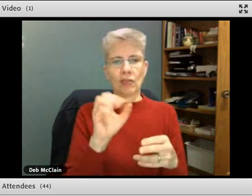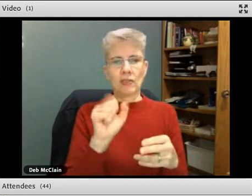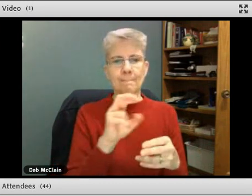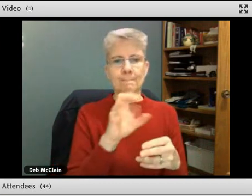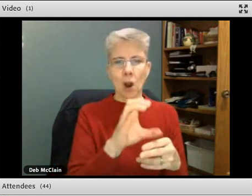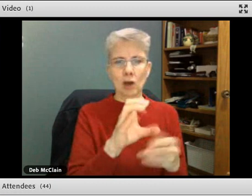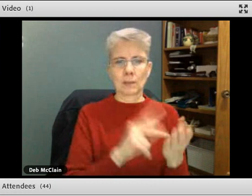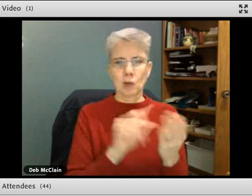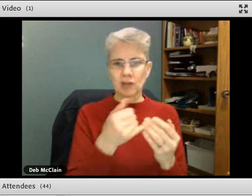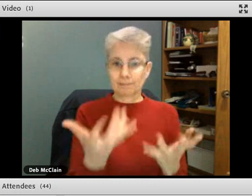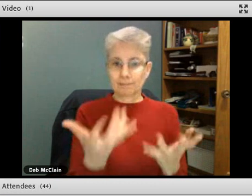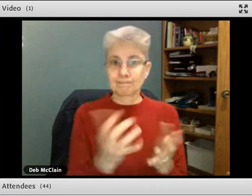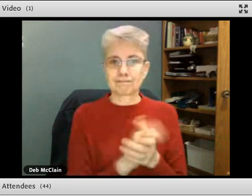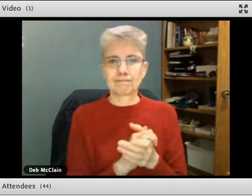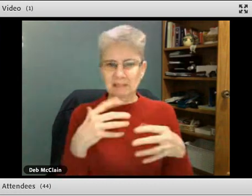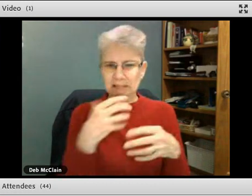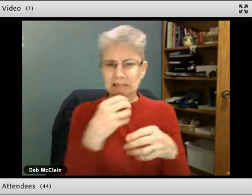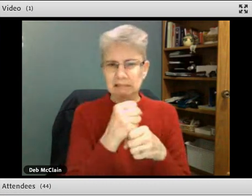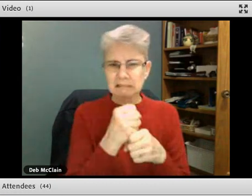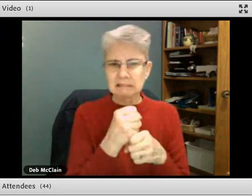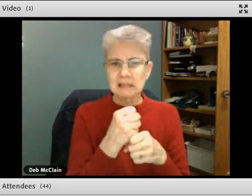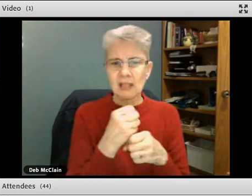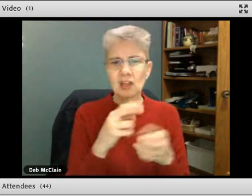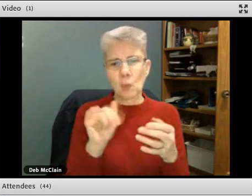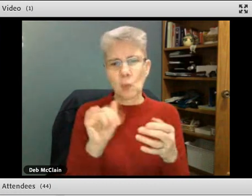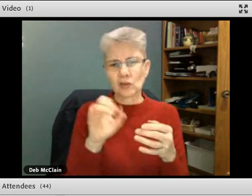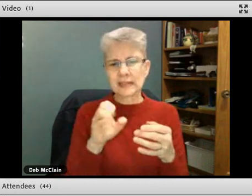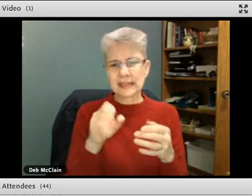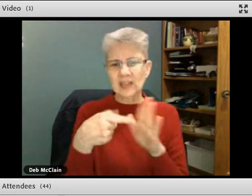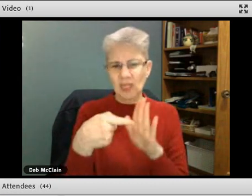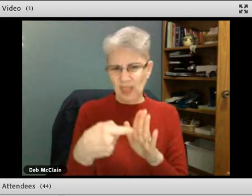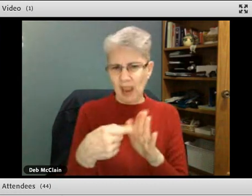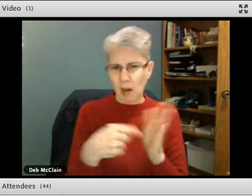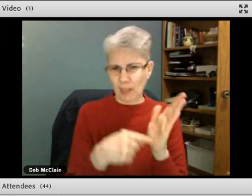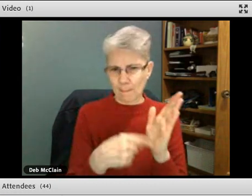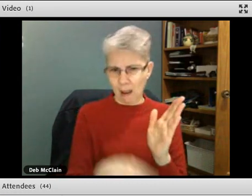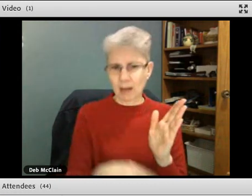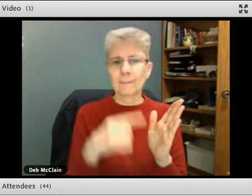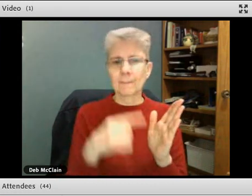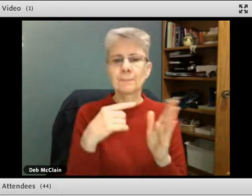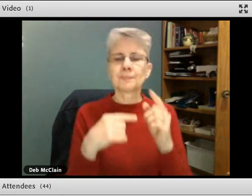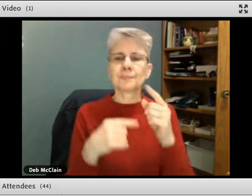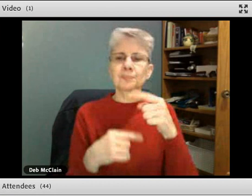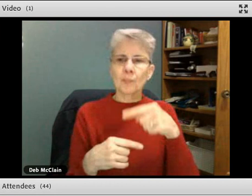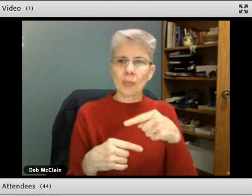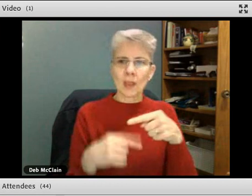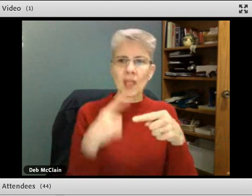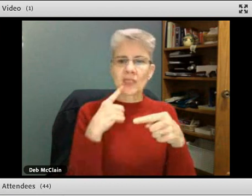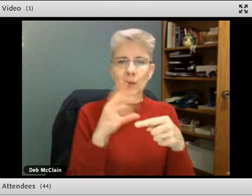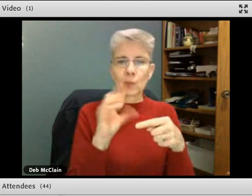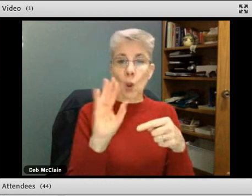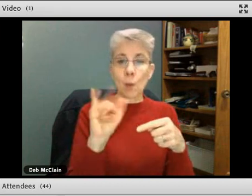There are a couple of references there. Interesting -- these were obituaries from when she died in 2006 in The Washington Post